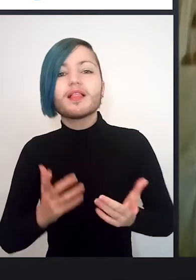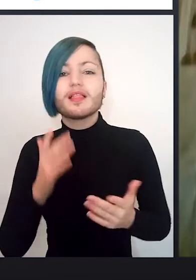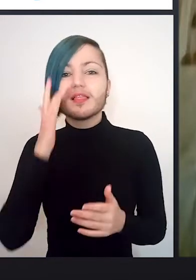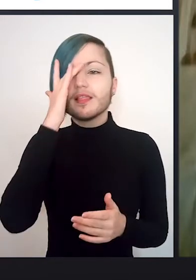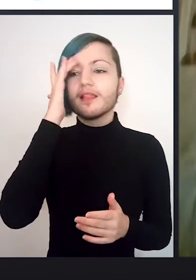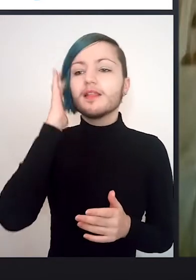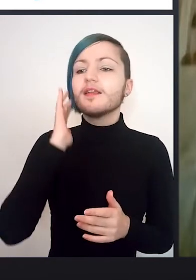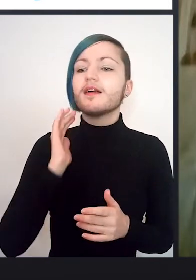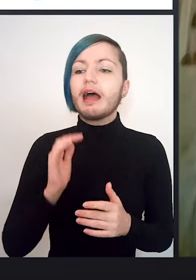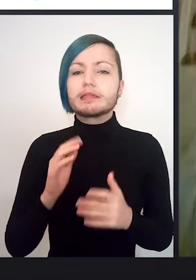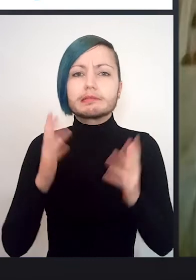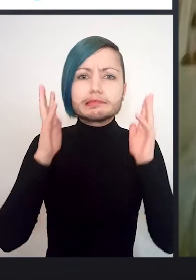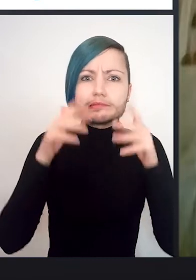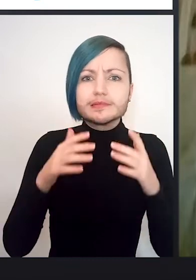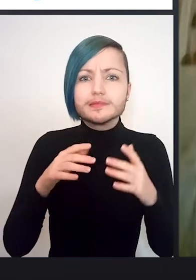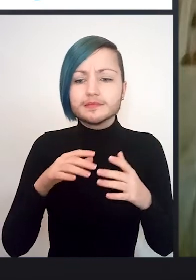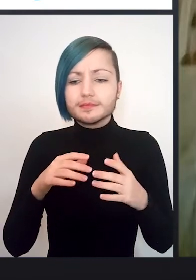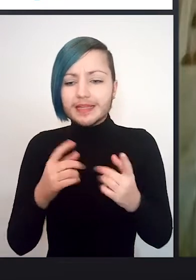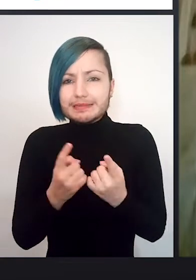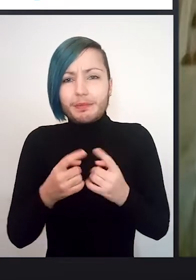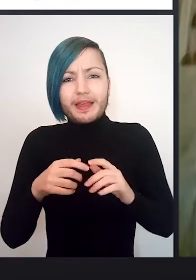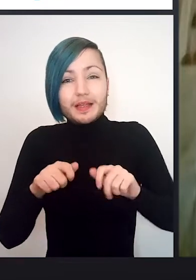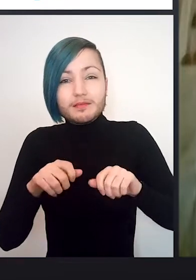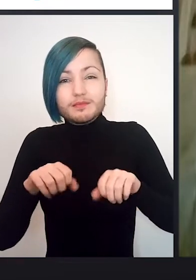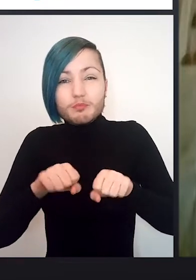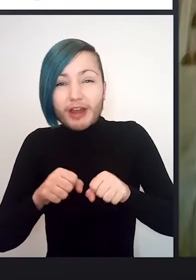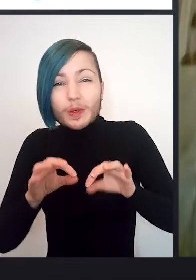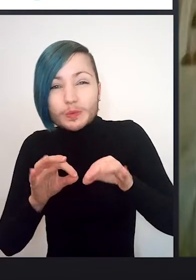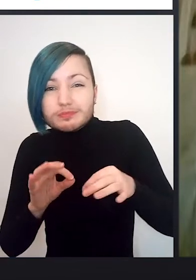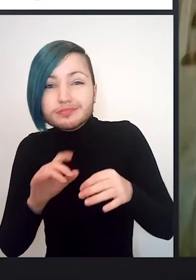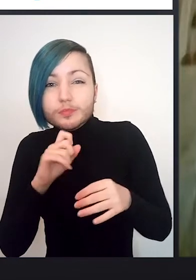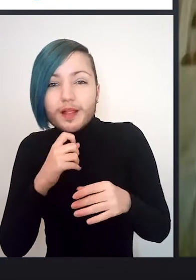and you're worried about things breaking and all the rest of it, but it's actually fine.